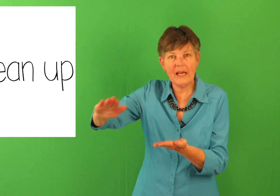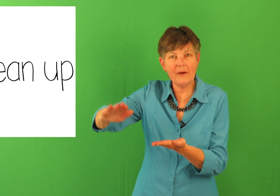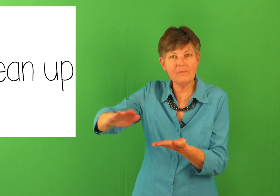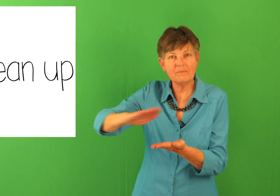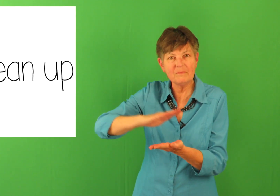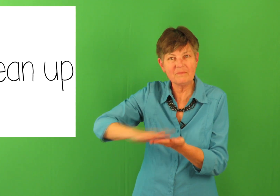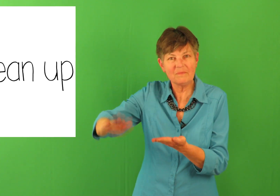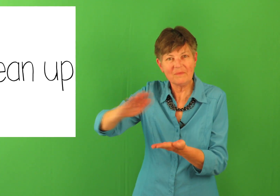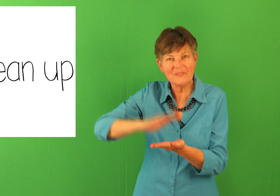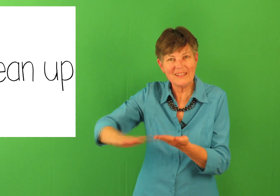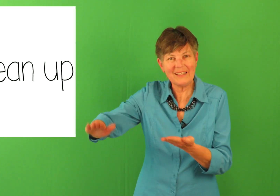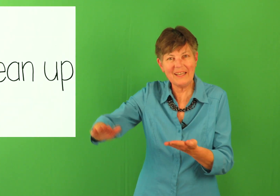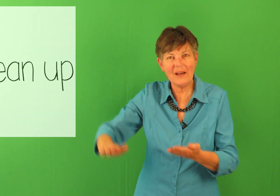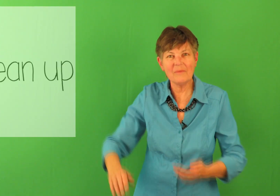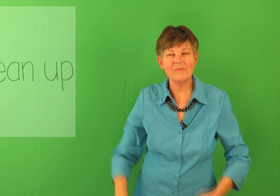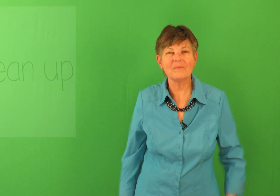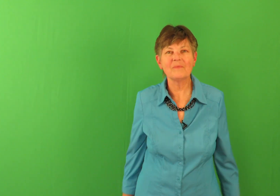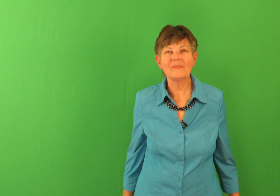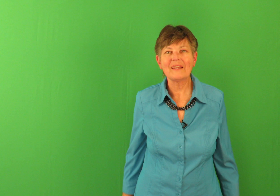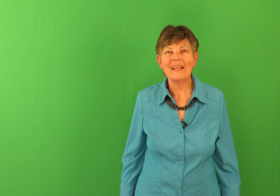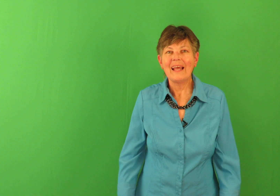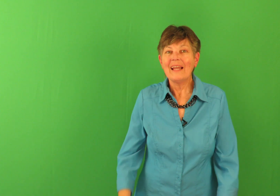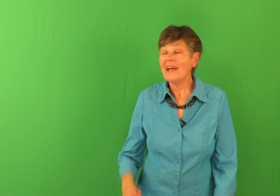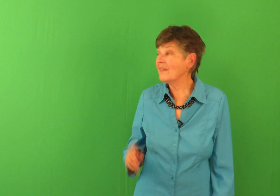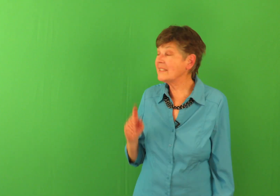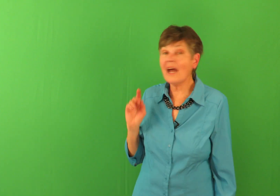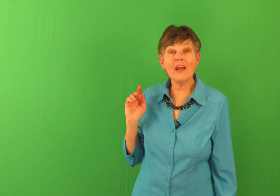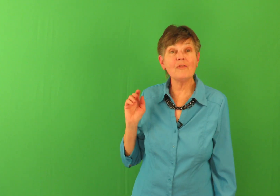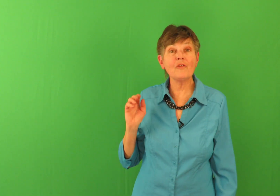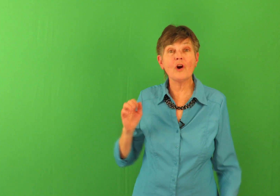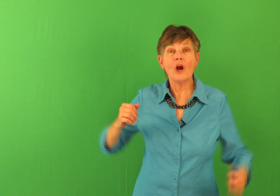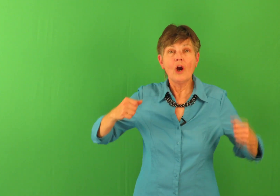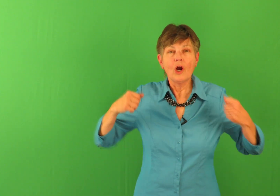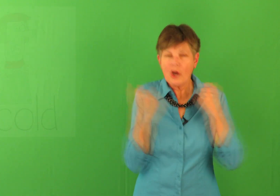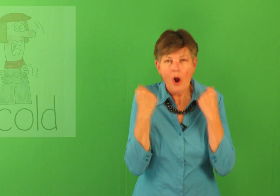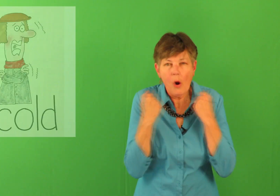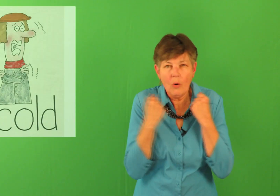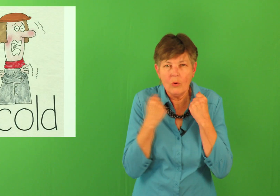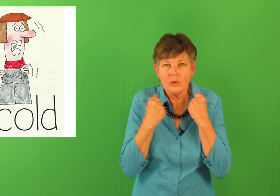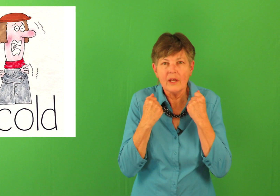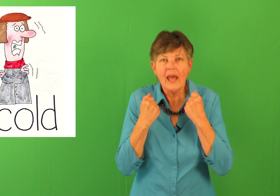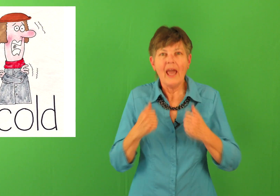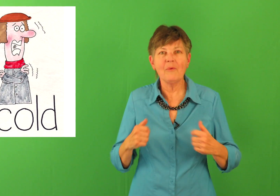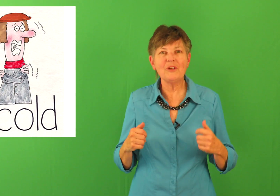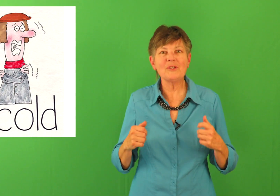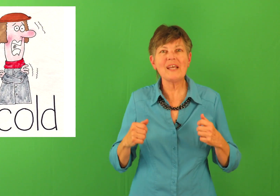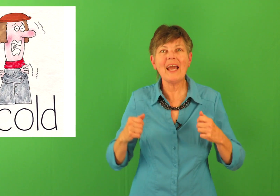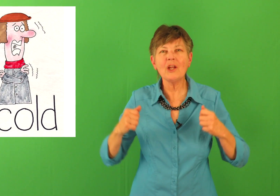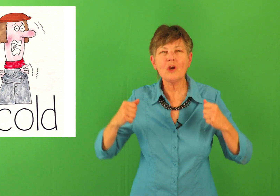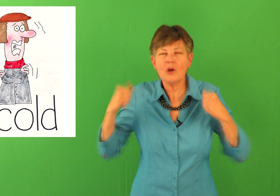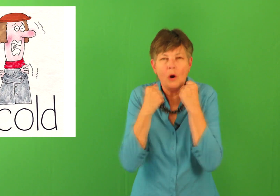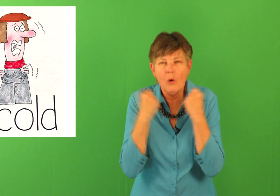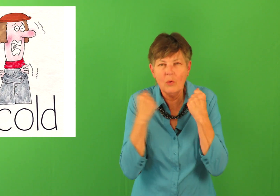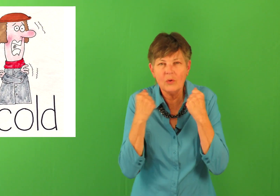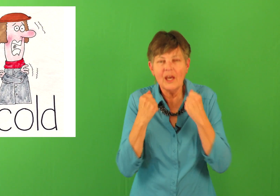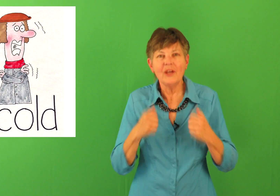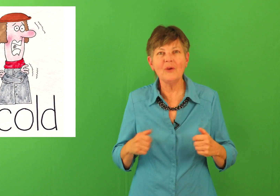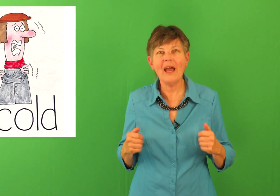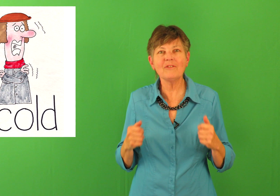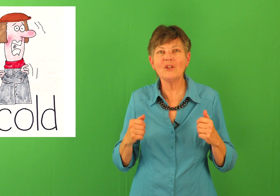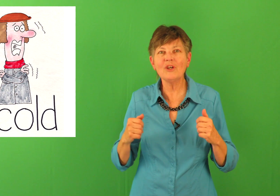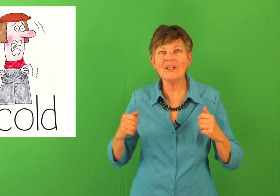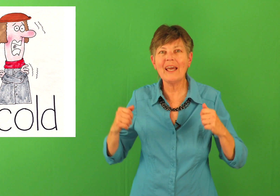up clean up now the sign for cold and when you sign cold you have to look like